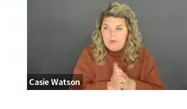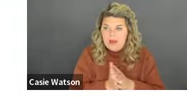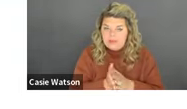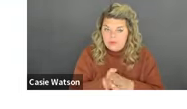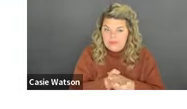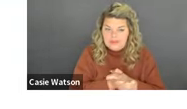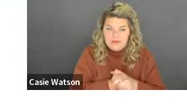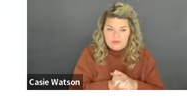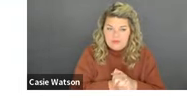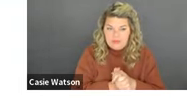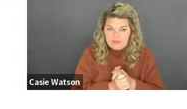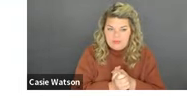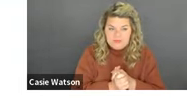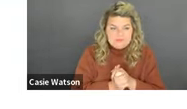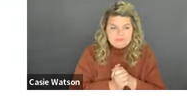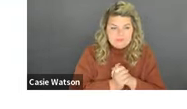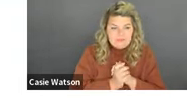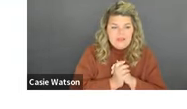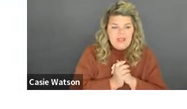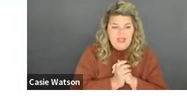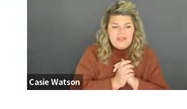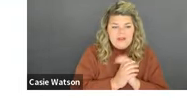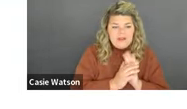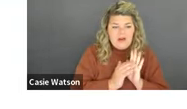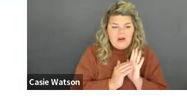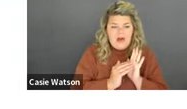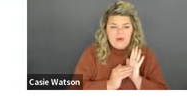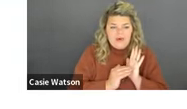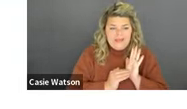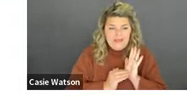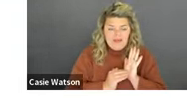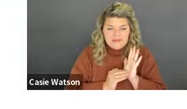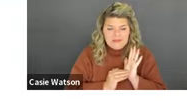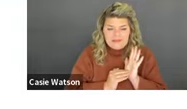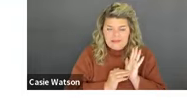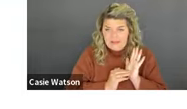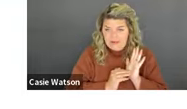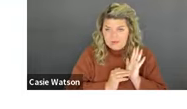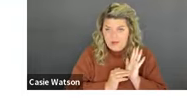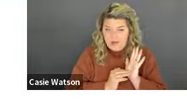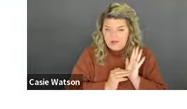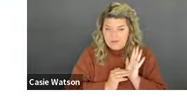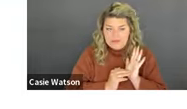if you guys do need to schedule an interpreter. And here are our emails listed here as well,